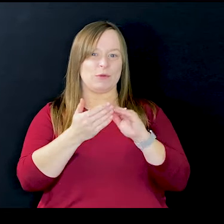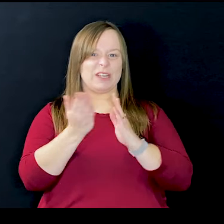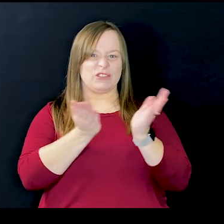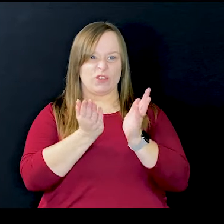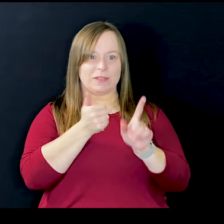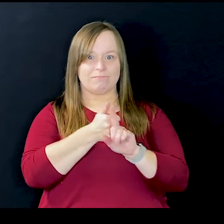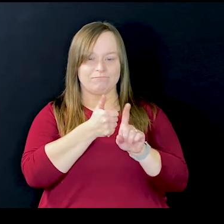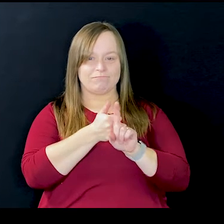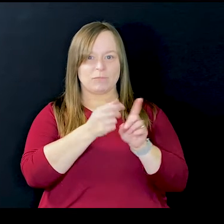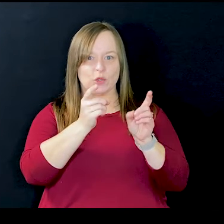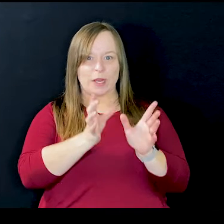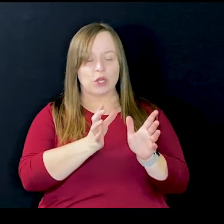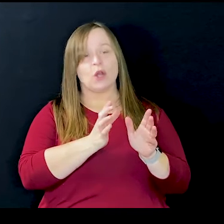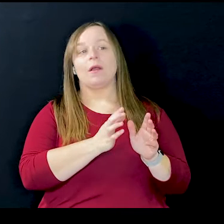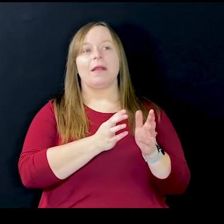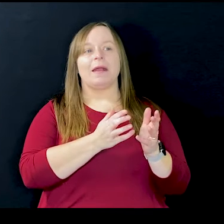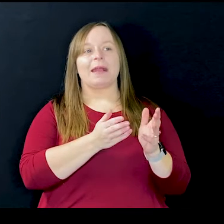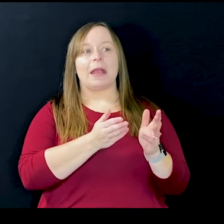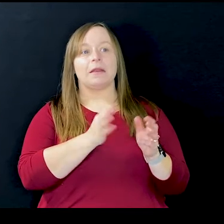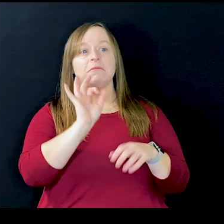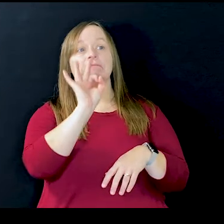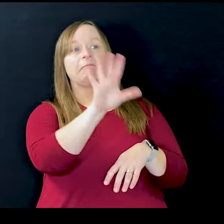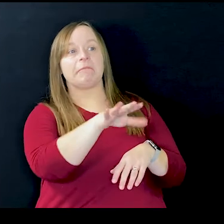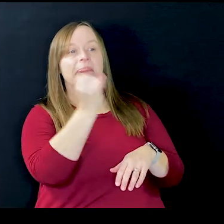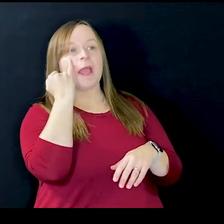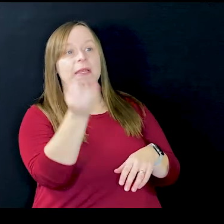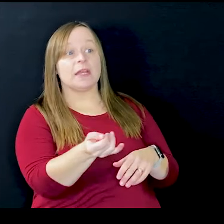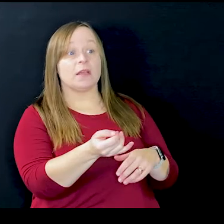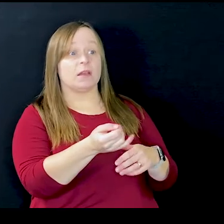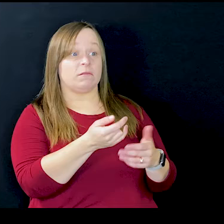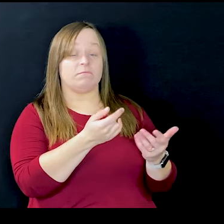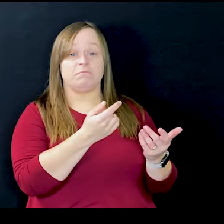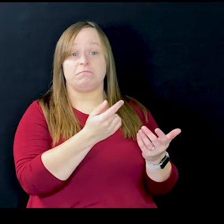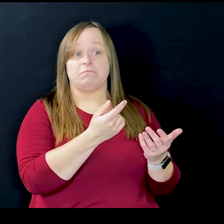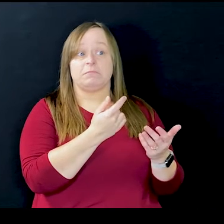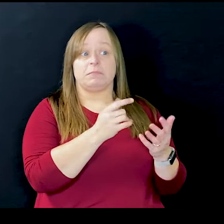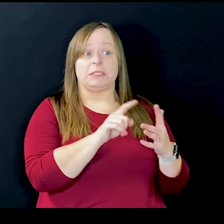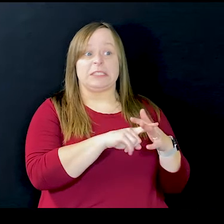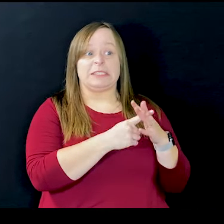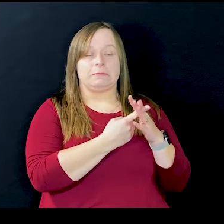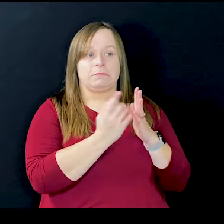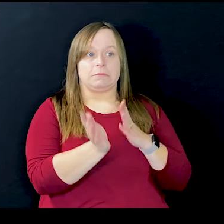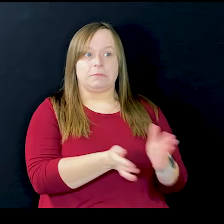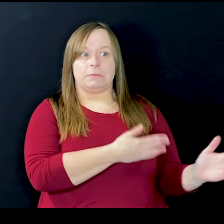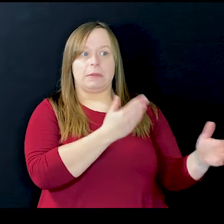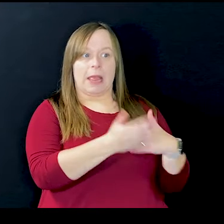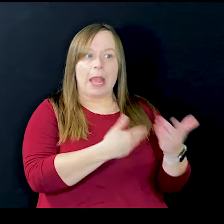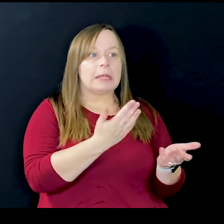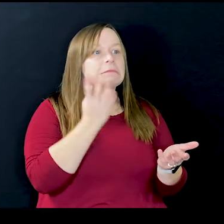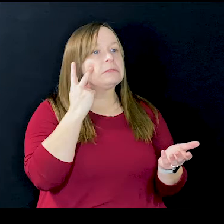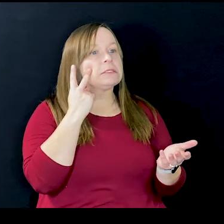And I kind of pitched the idea and said, "Look, I'm just kind of in the planning stage, I'm feeling things out.